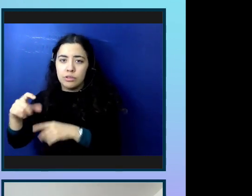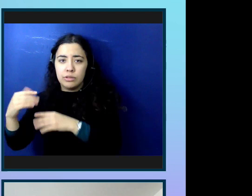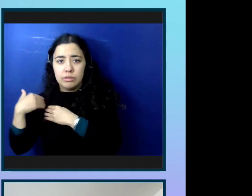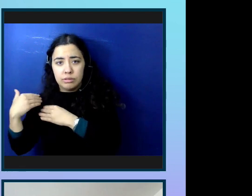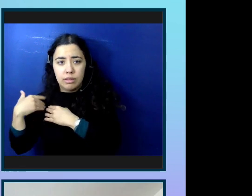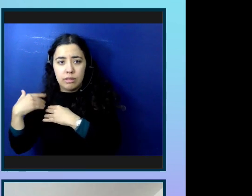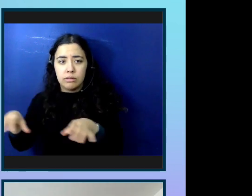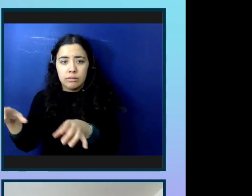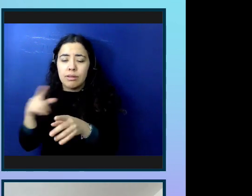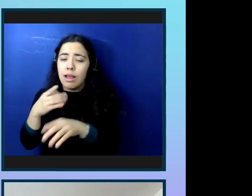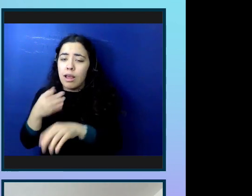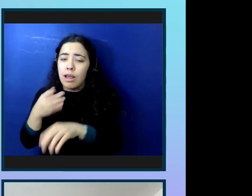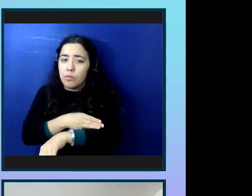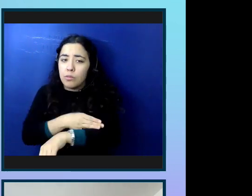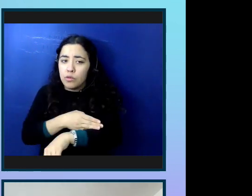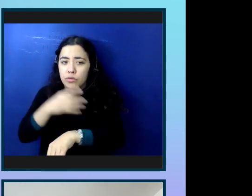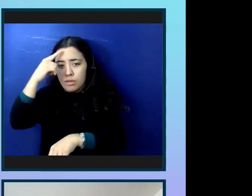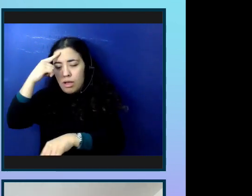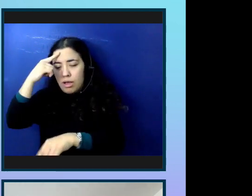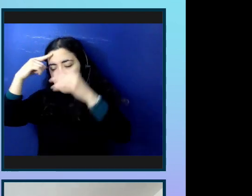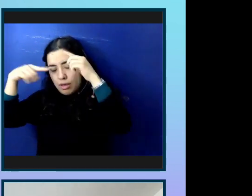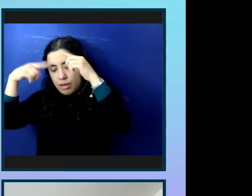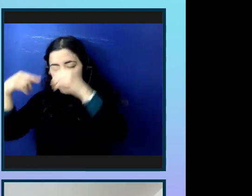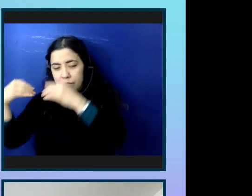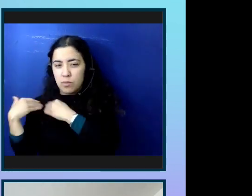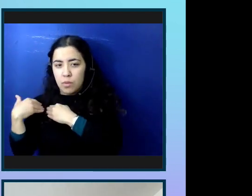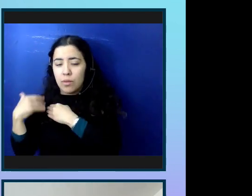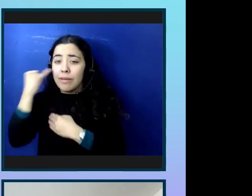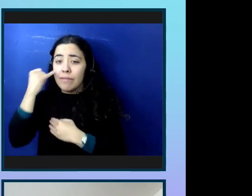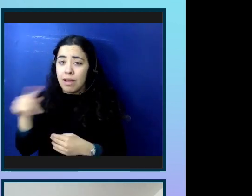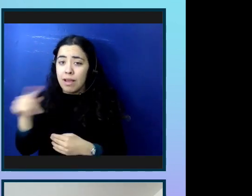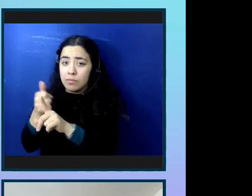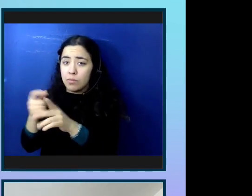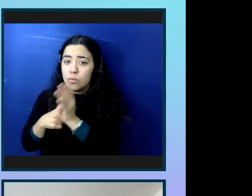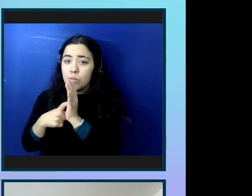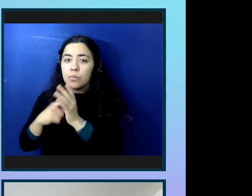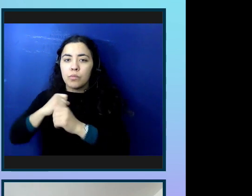A really good example of that is in applications that require a security code to verify something.